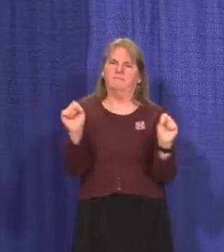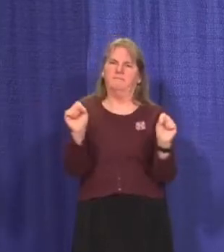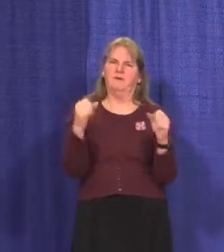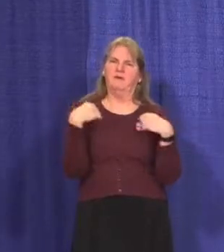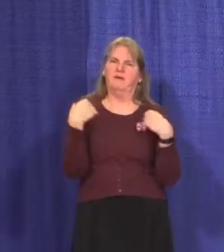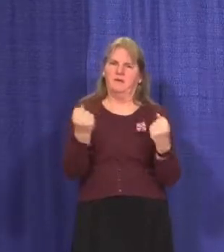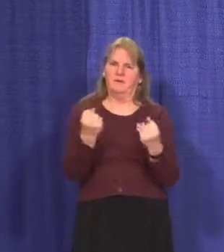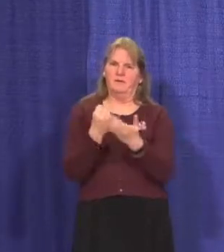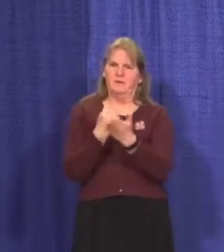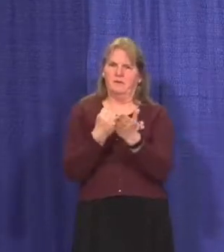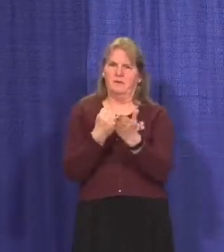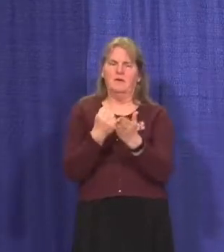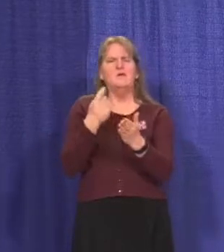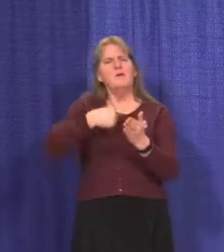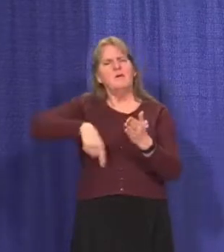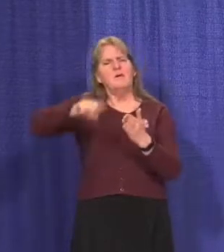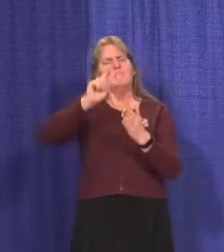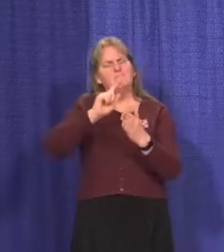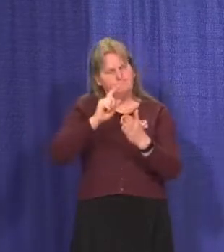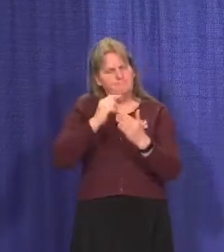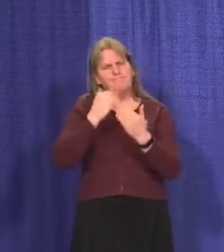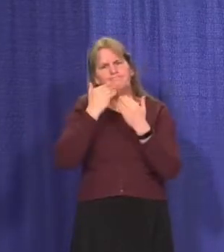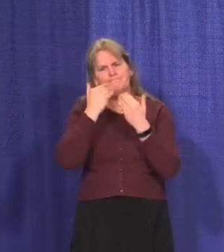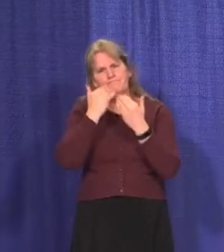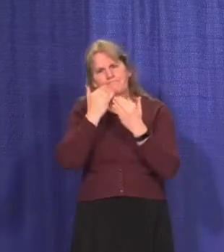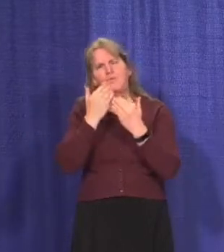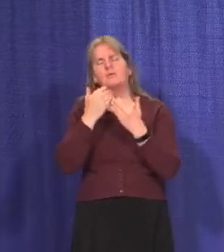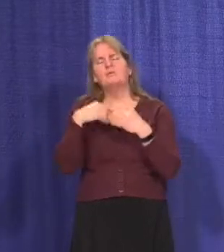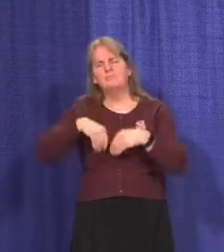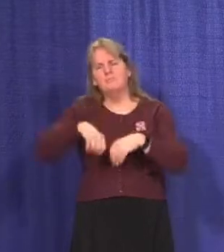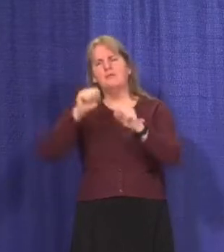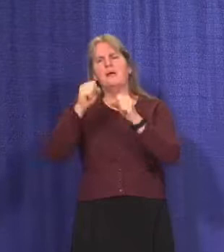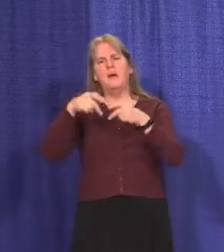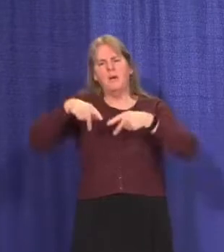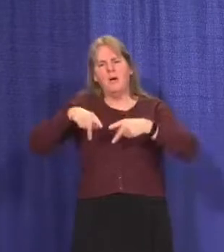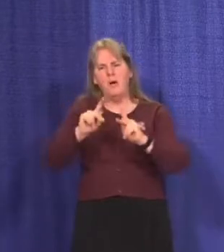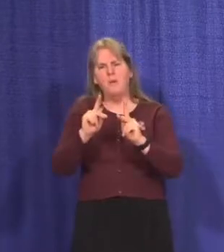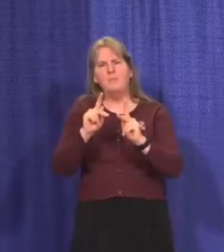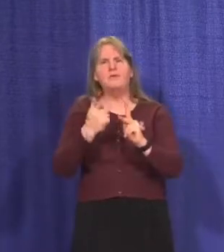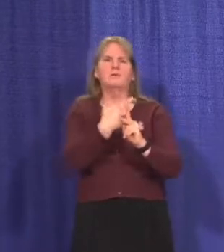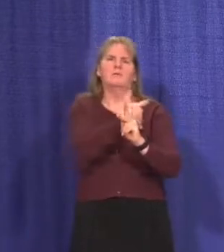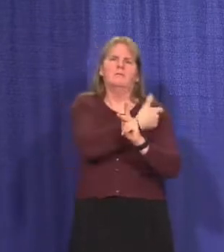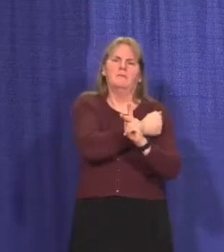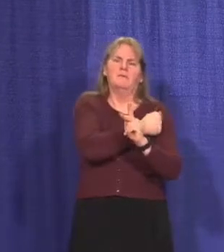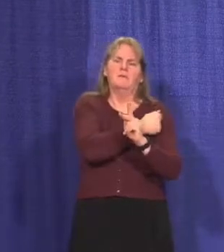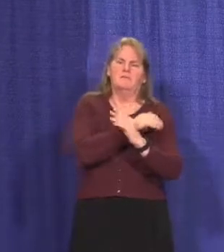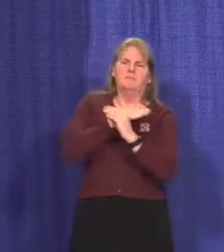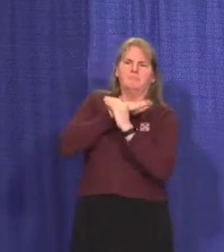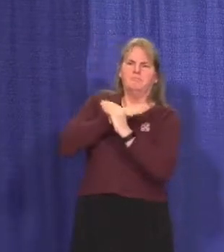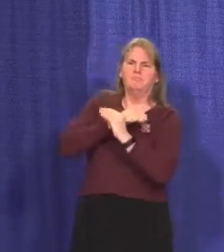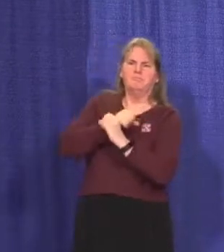taking this opportunity to get immunized. Vaccine is both our